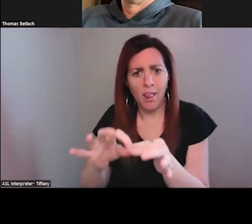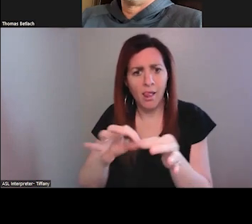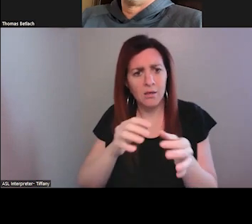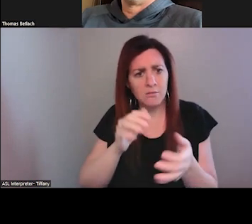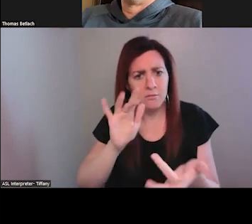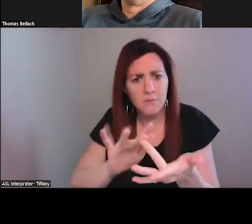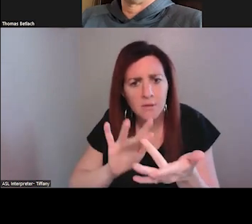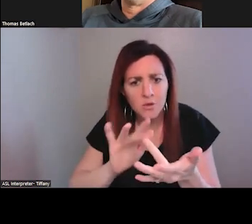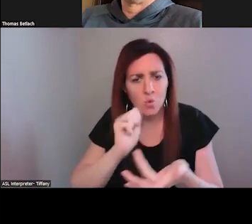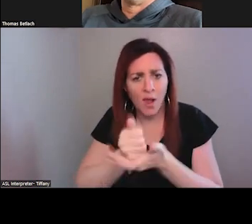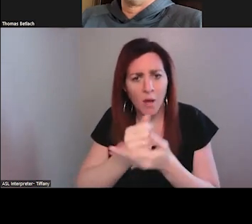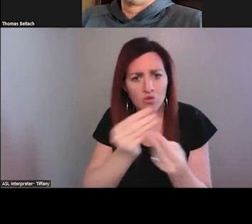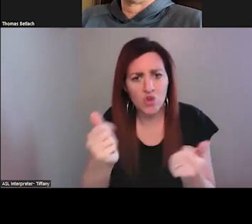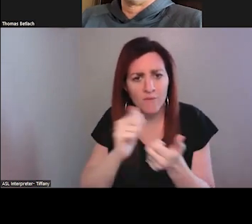WITH THOSE ISSUES WITH CMS.